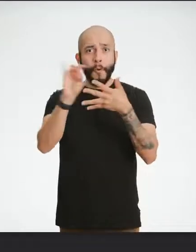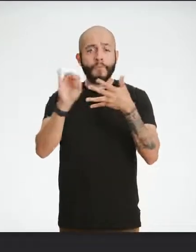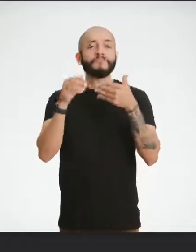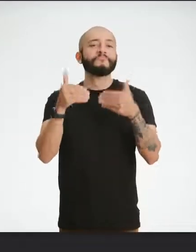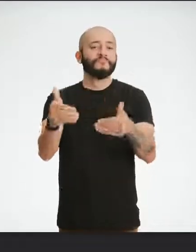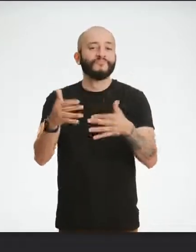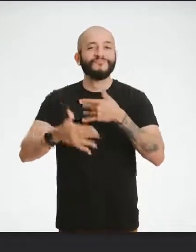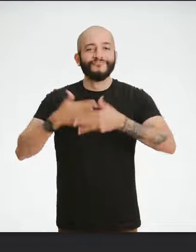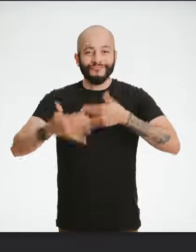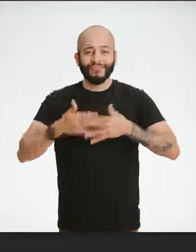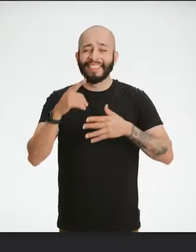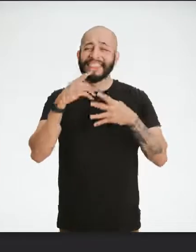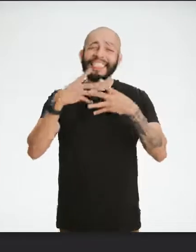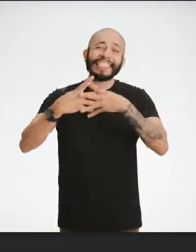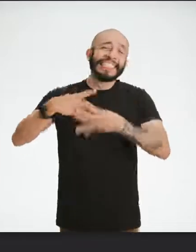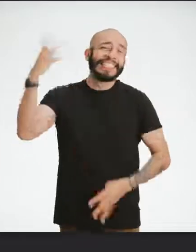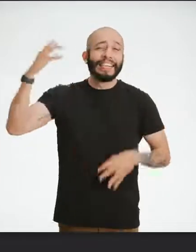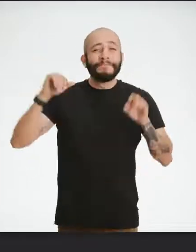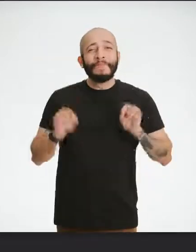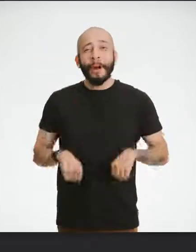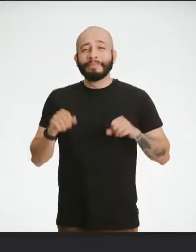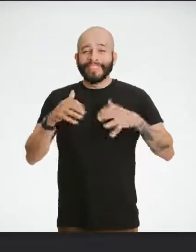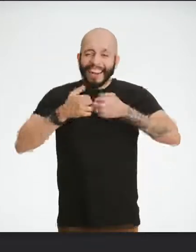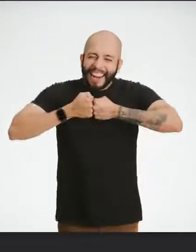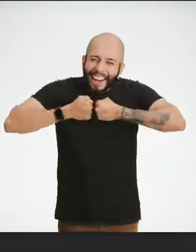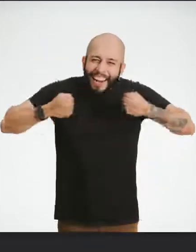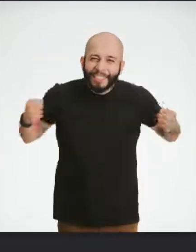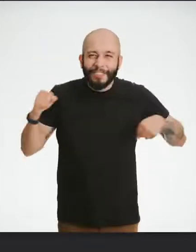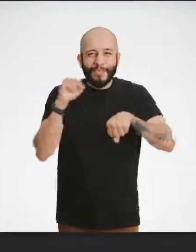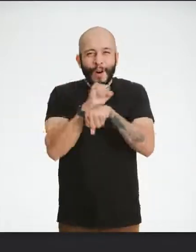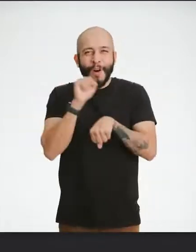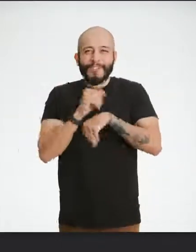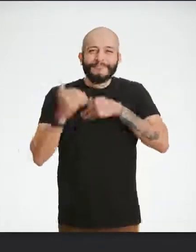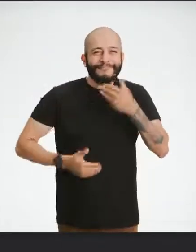There are endless possibilities for extending your workflow with Package Plugins.